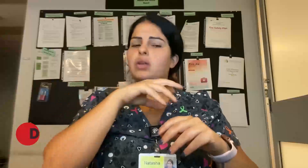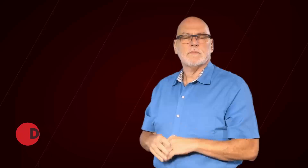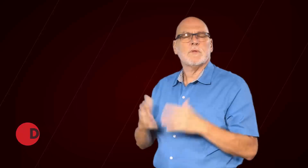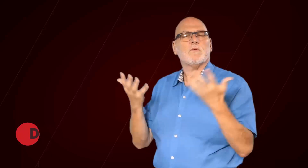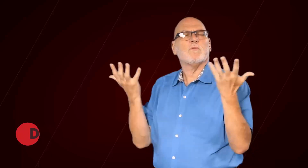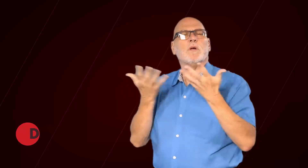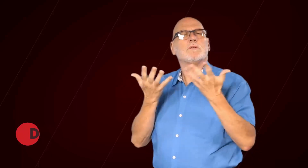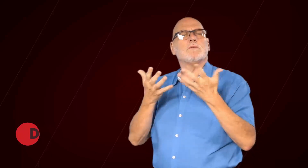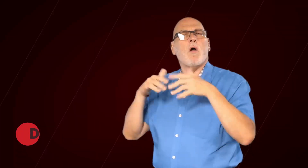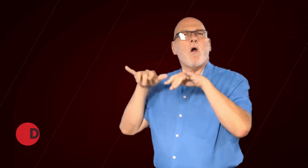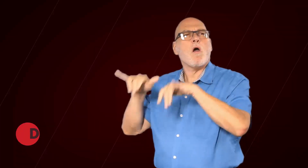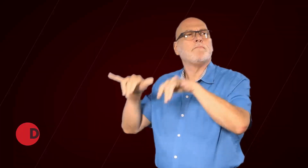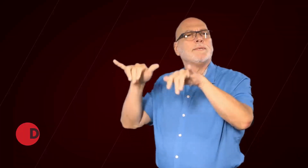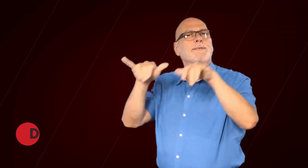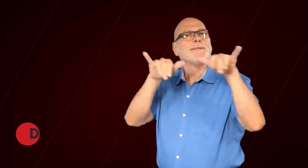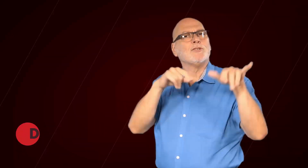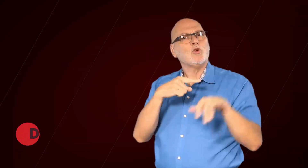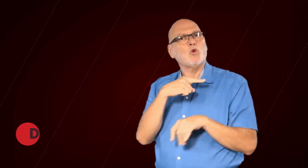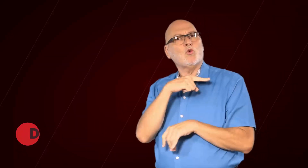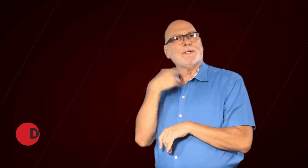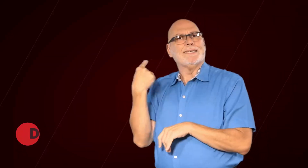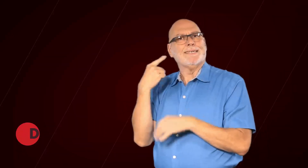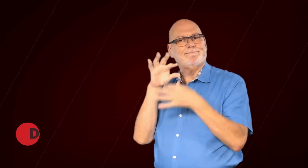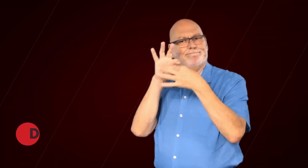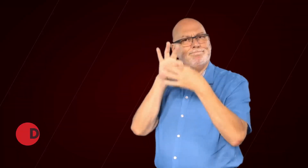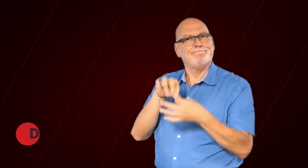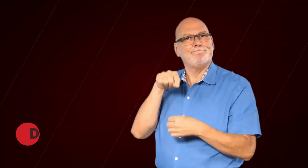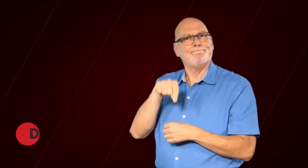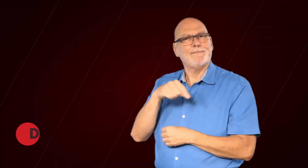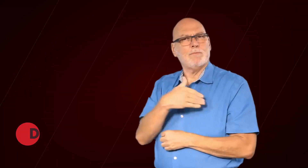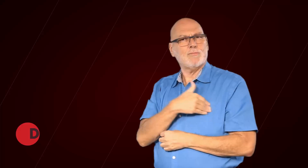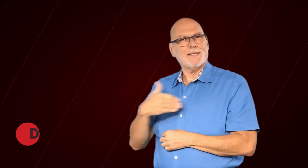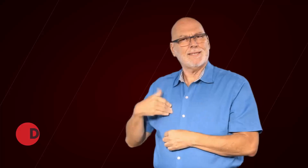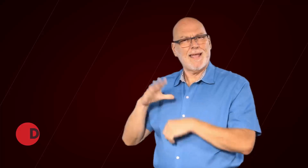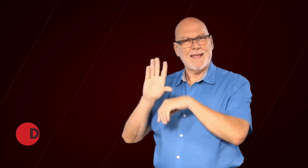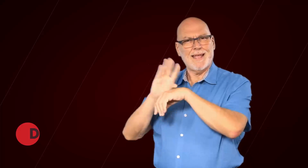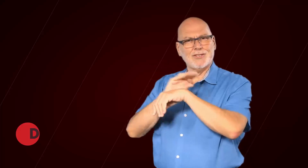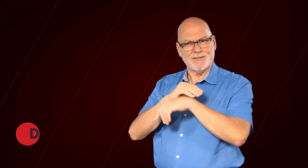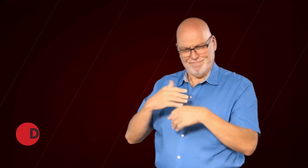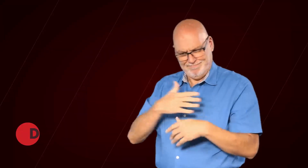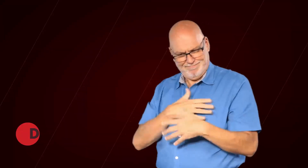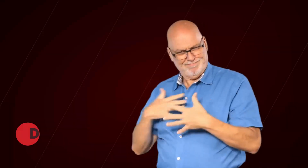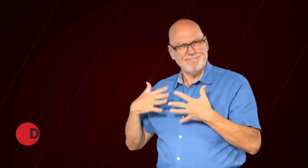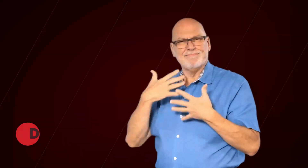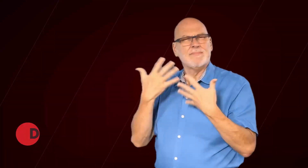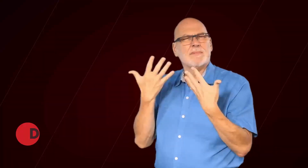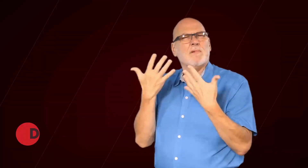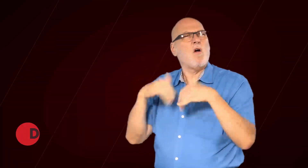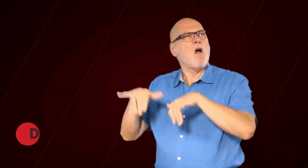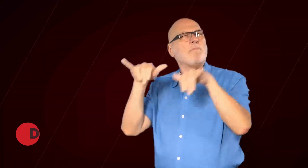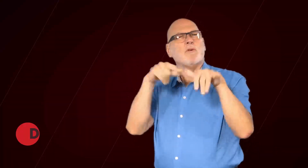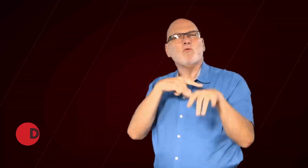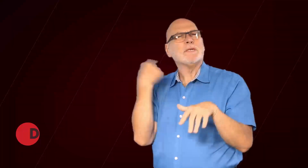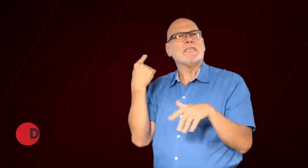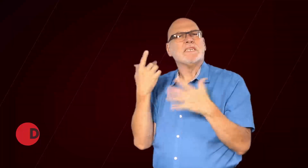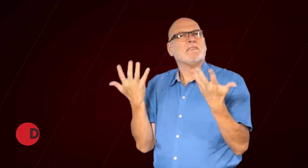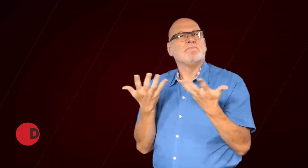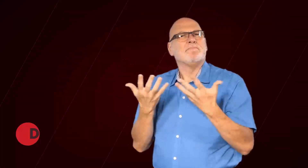[Anselmo]: What are the common risk factors for breast cancer?